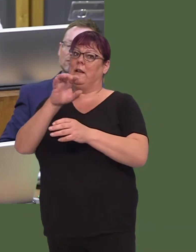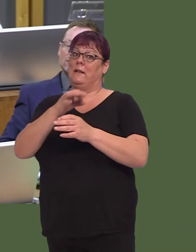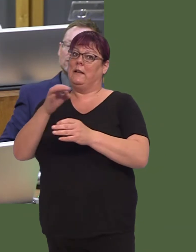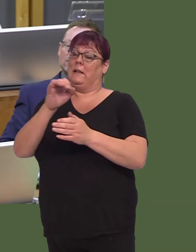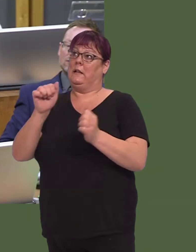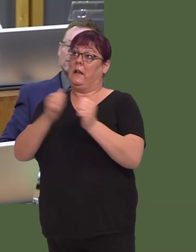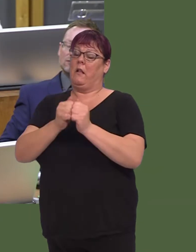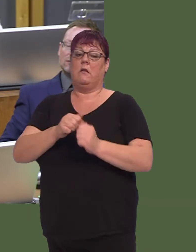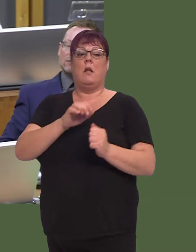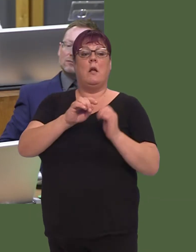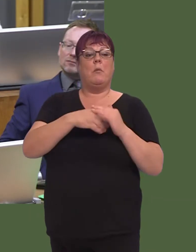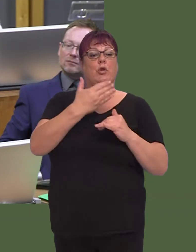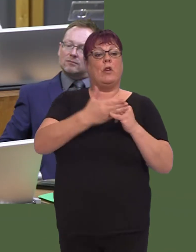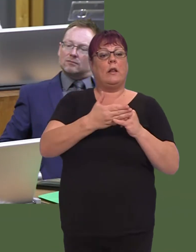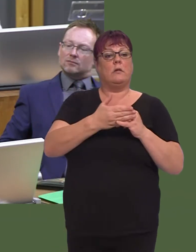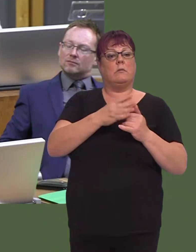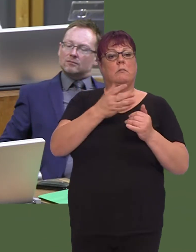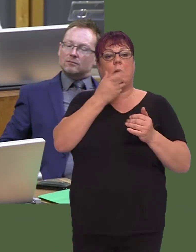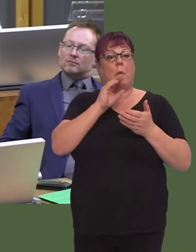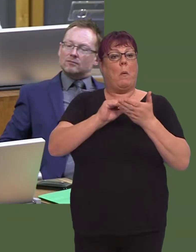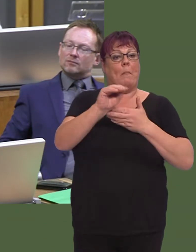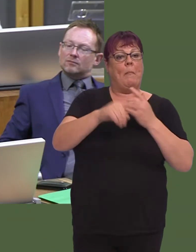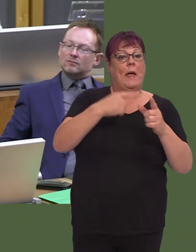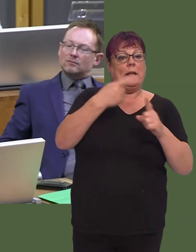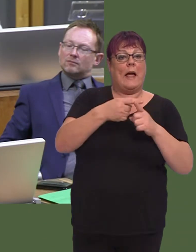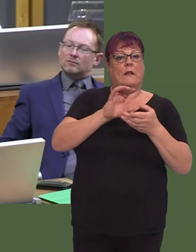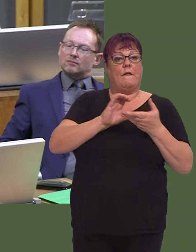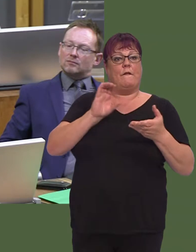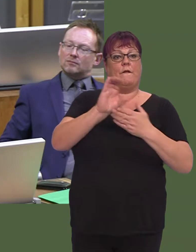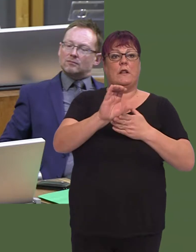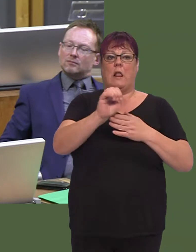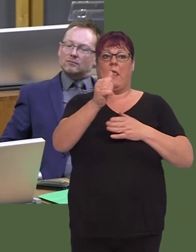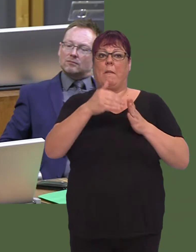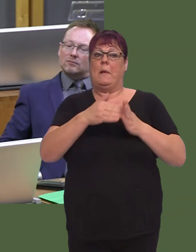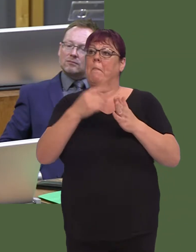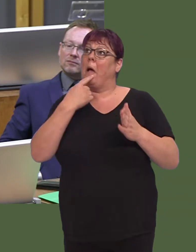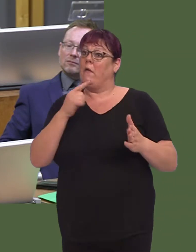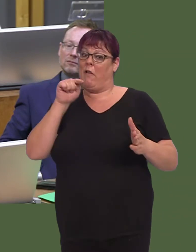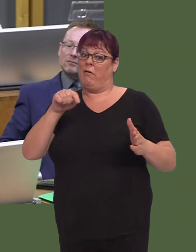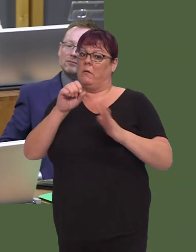While Bridgend taxpayers are handing over £11 million or more for the project, residents